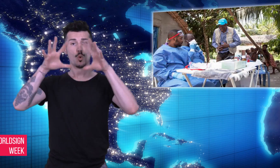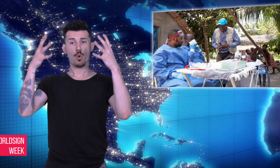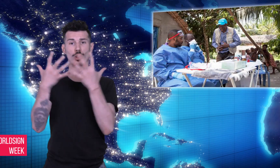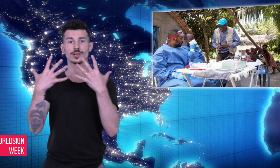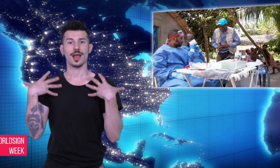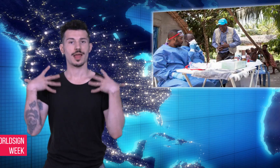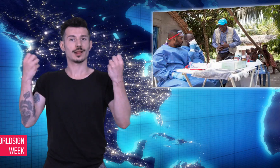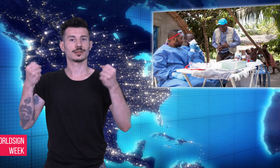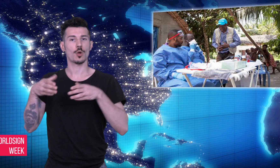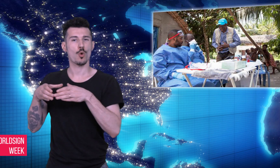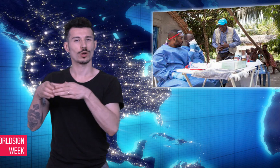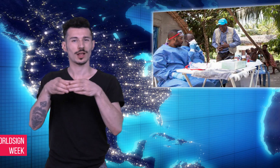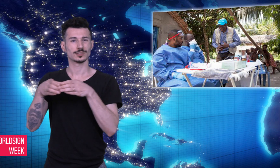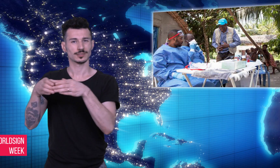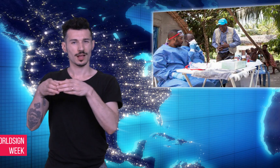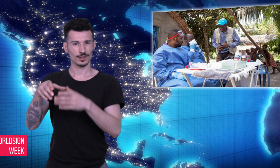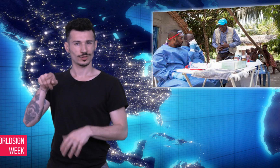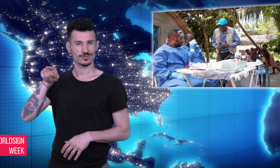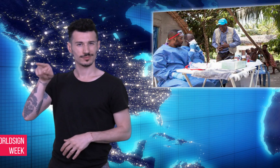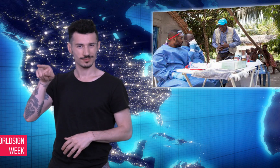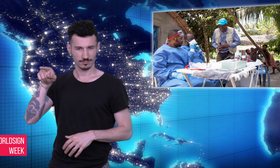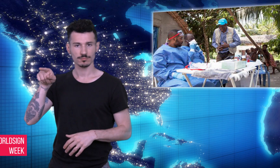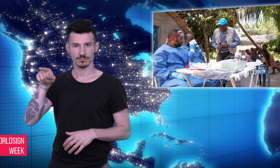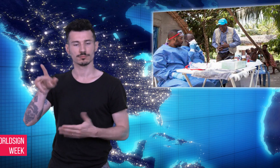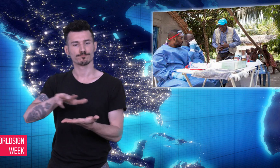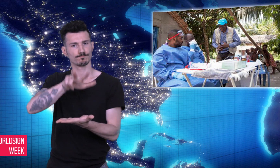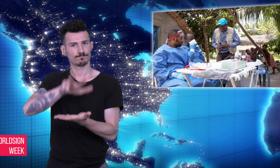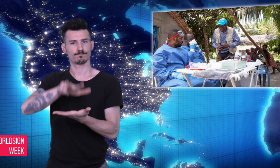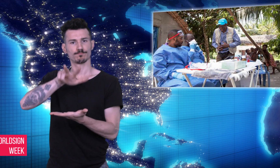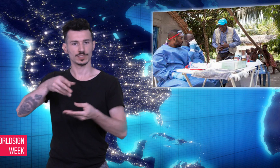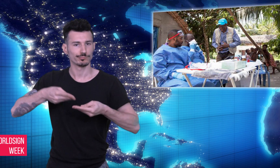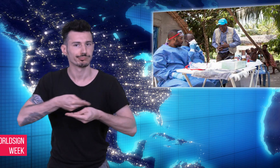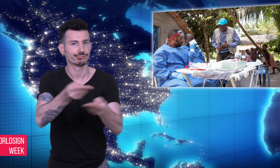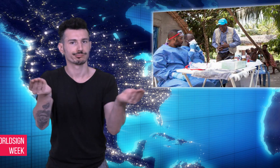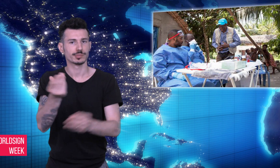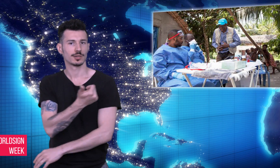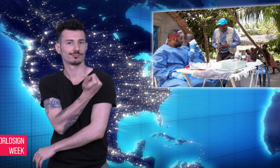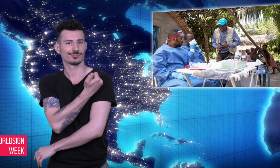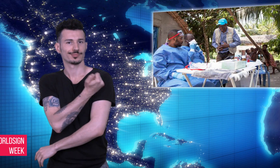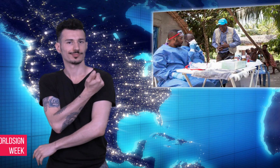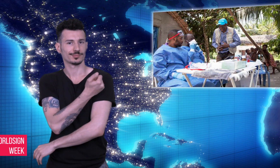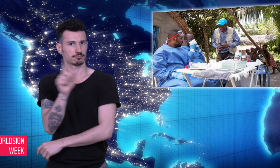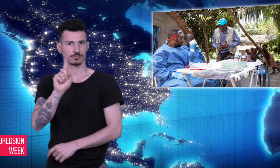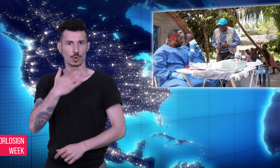The World Health Organization administered these vaccination to